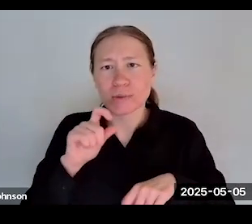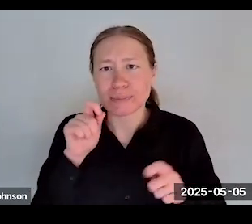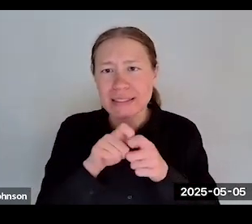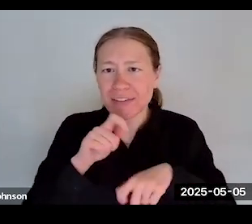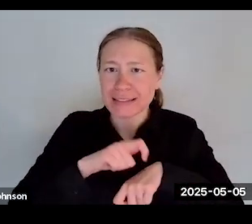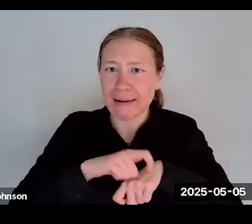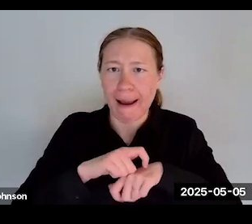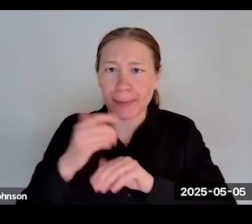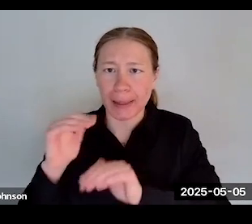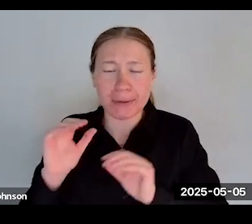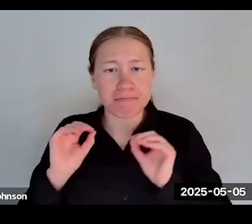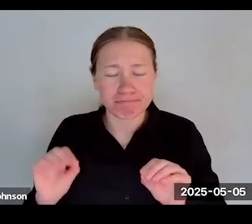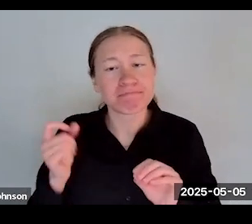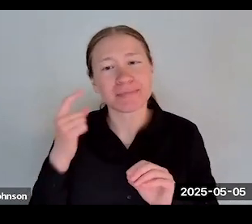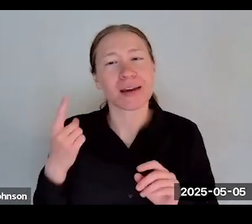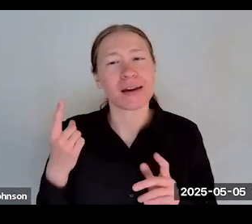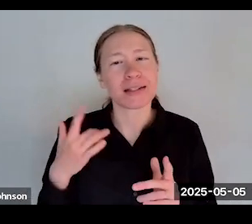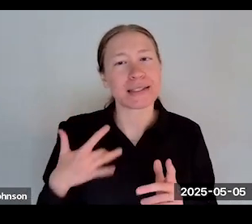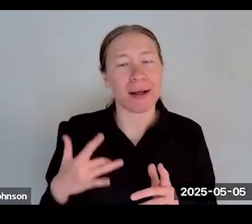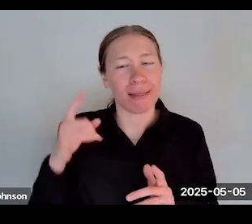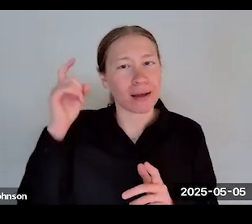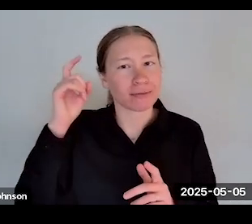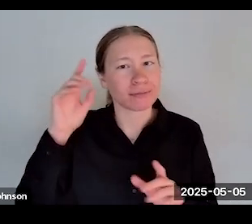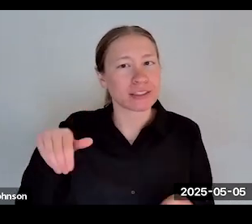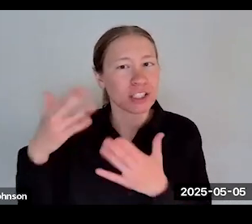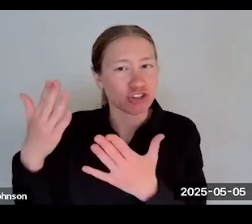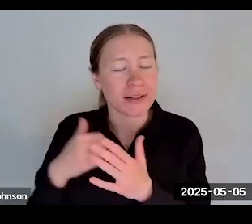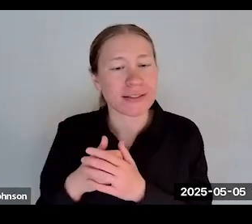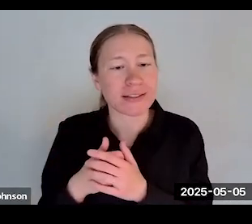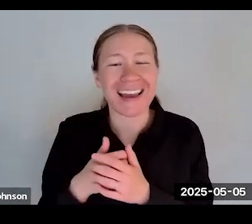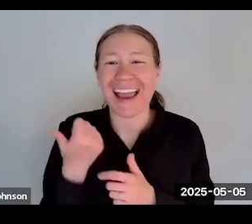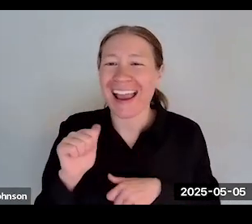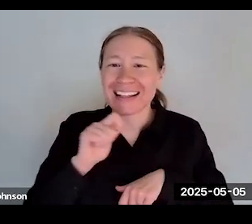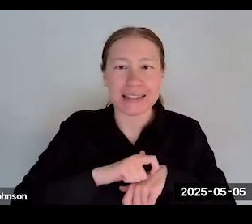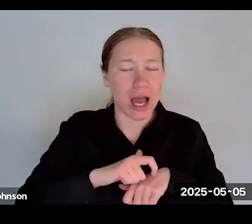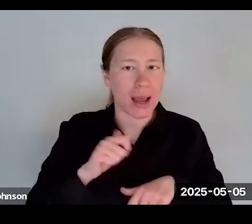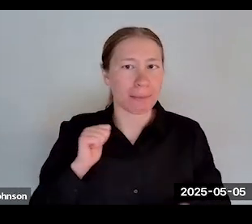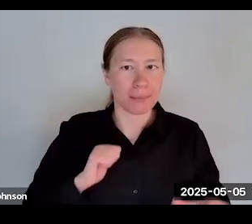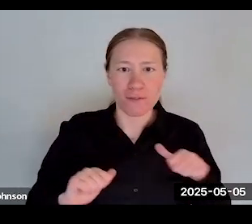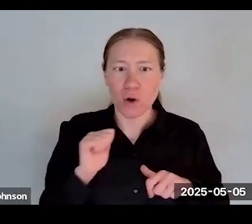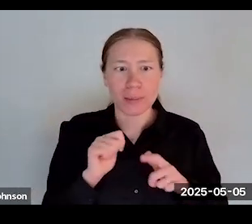It's always wise to request an accommodation as soon as there is difficulty performing essential job functions